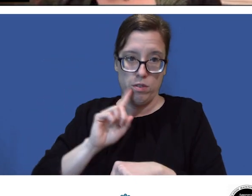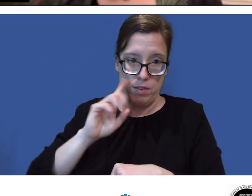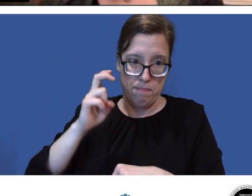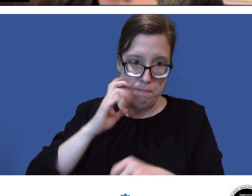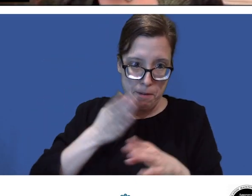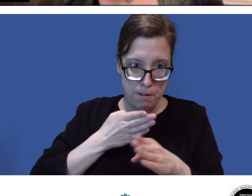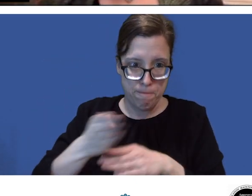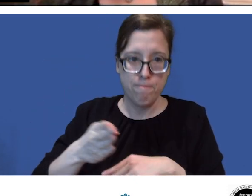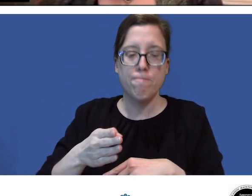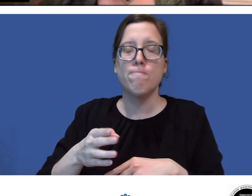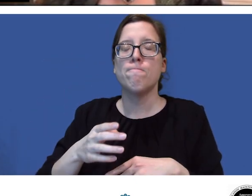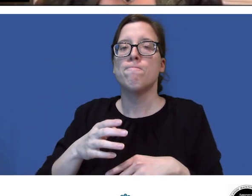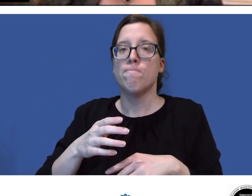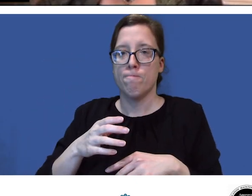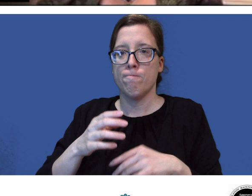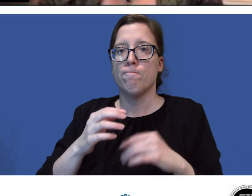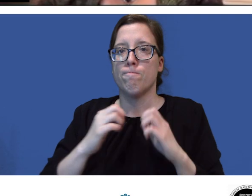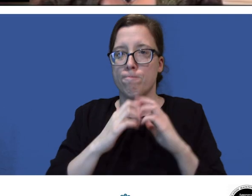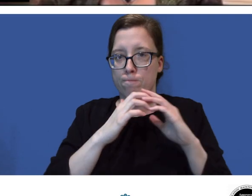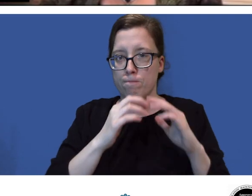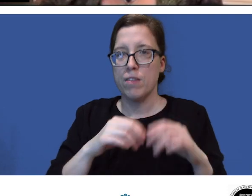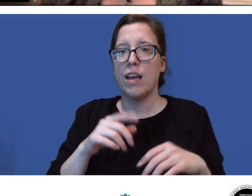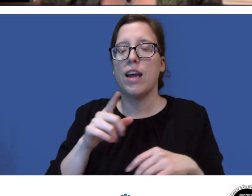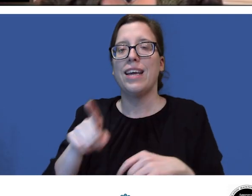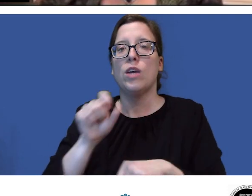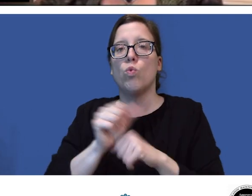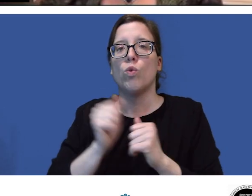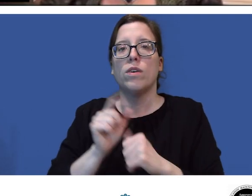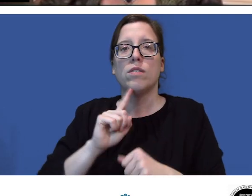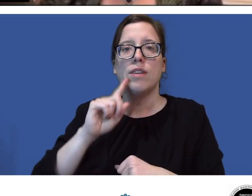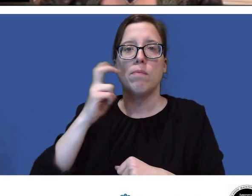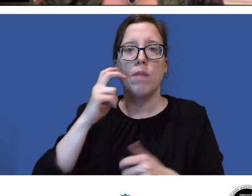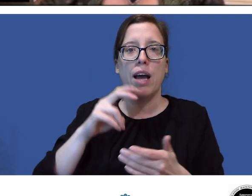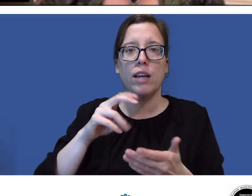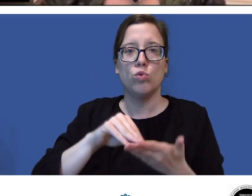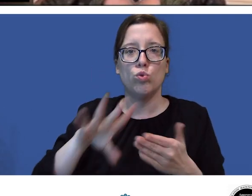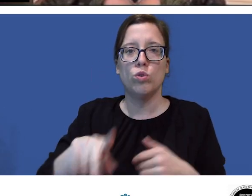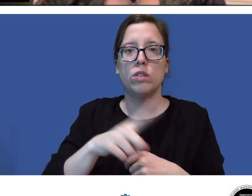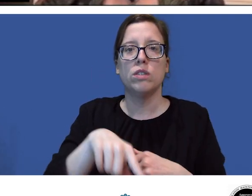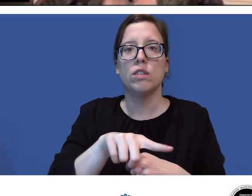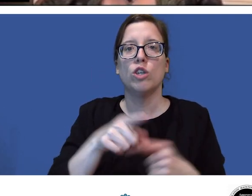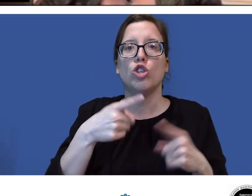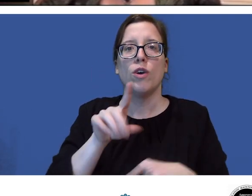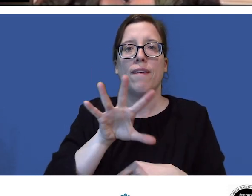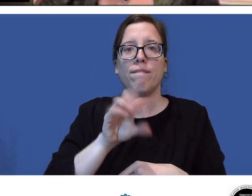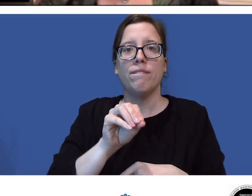kids with deafblindness. He worked with kids who were deafblind as a result of the rubella epidemic